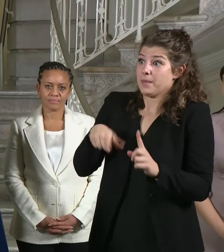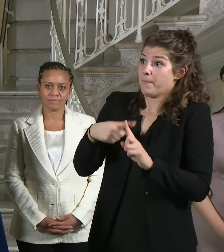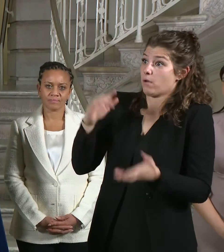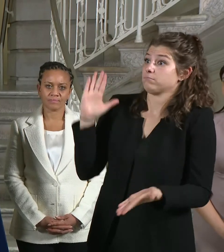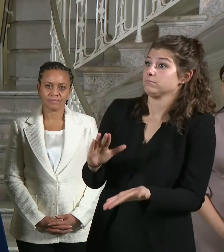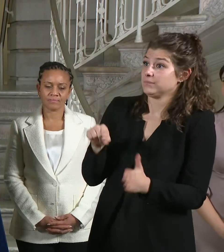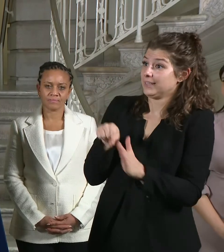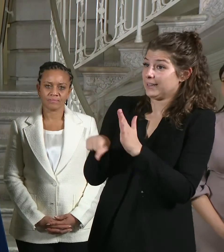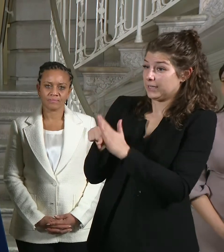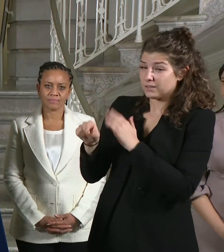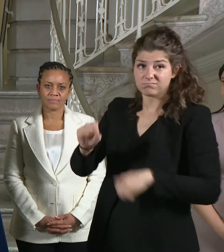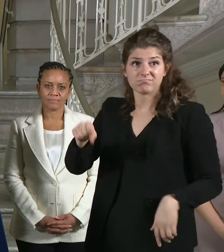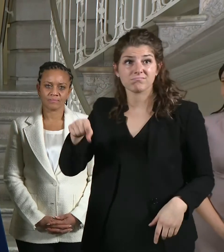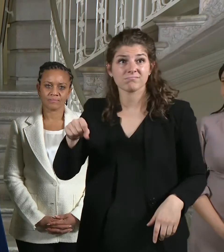NOTHING TO BE HAPPY ABOUT.